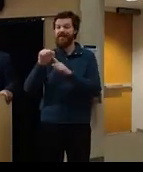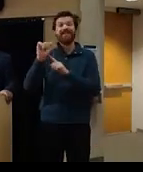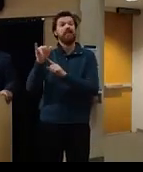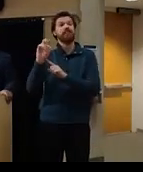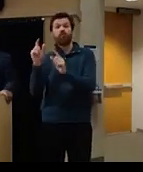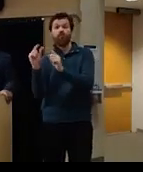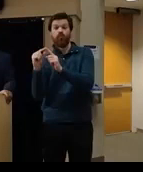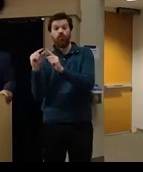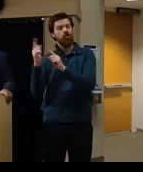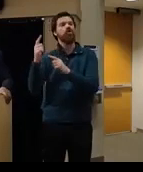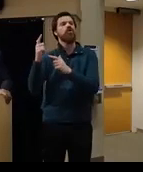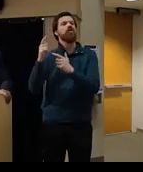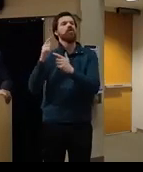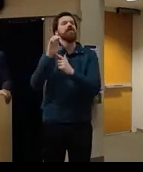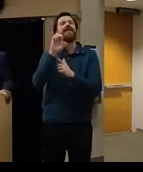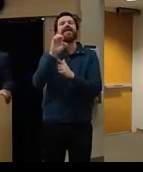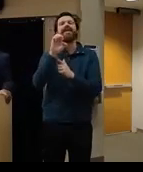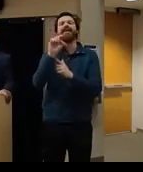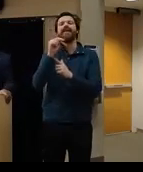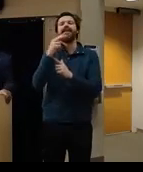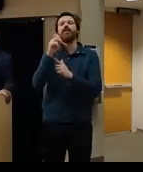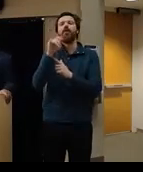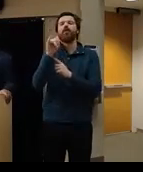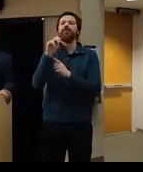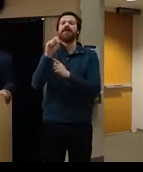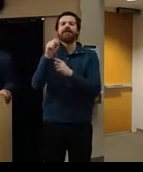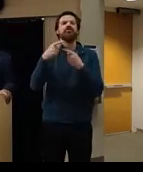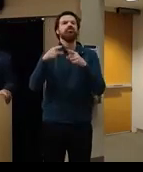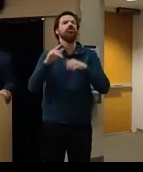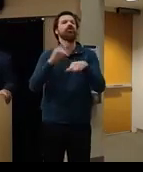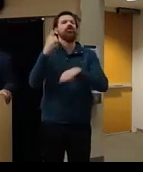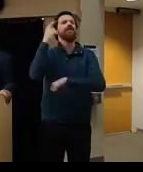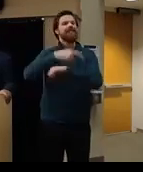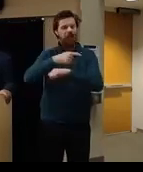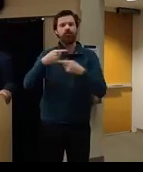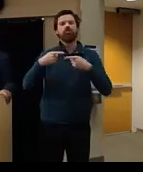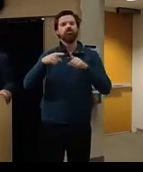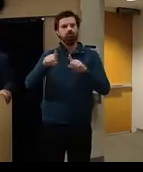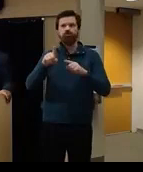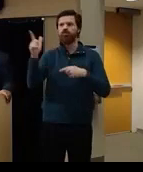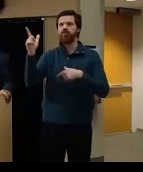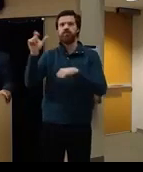black people were called Ethiopians uh during the early days of importation they were Ethiopians uh